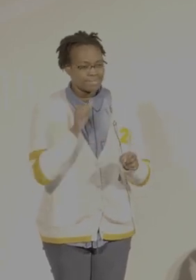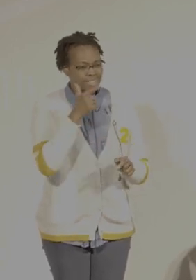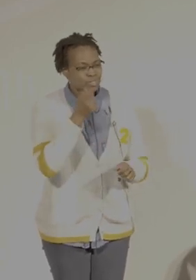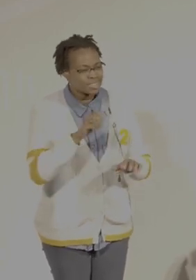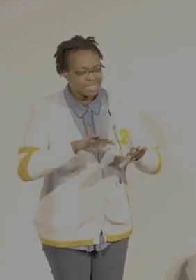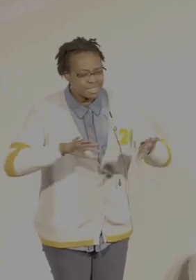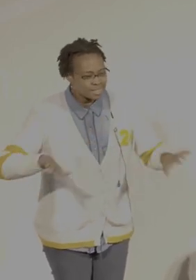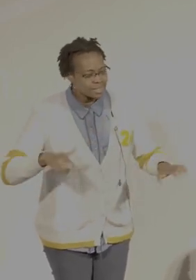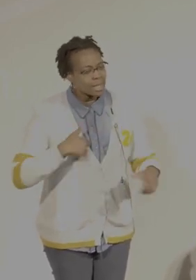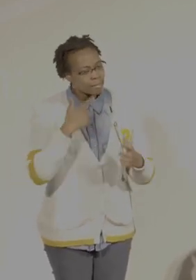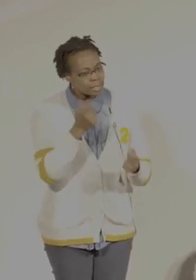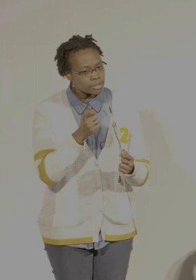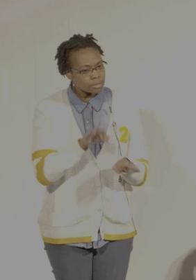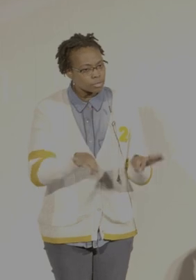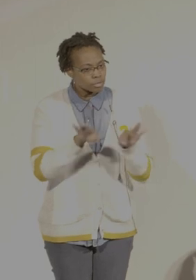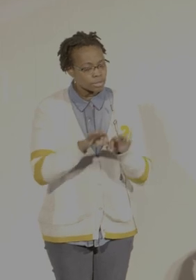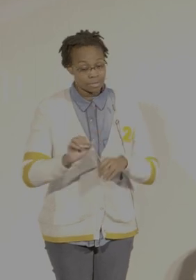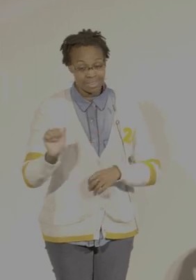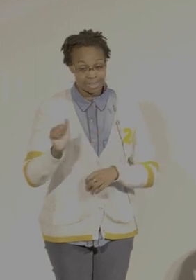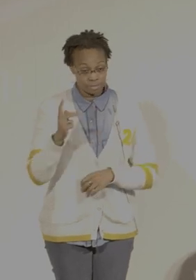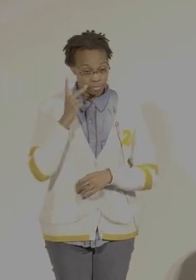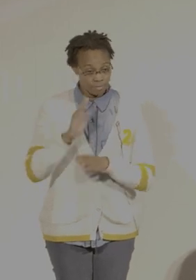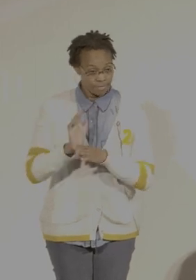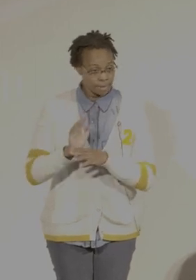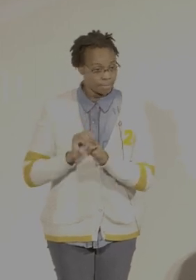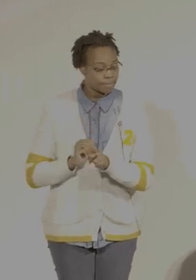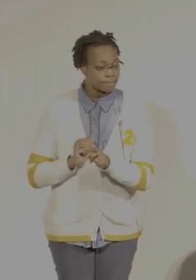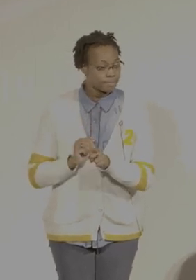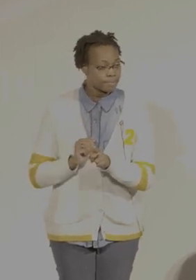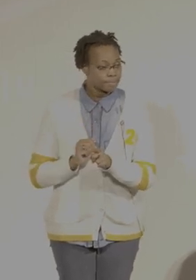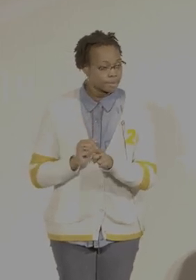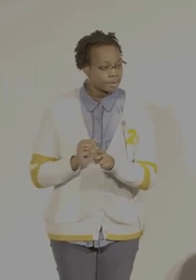I'm interested in being critical. Alexei, as you saw in the film has aspects